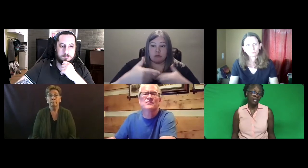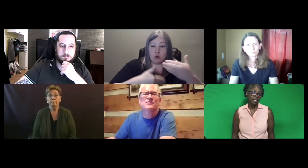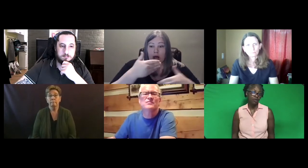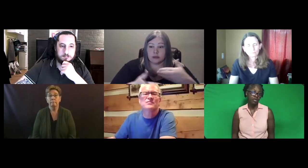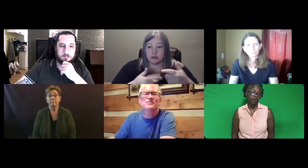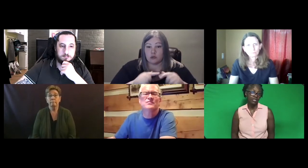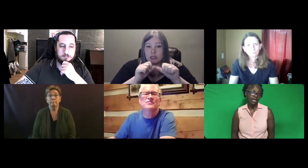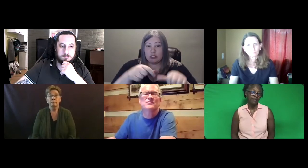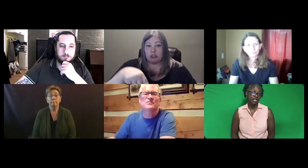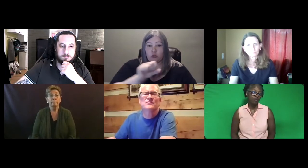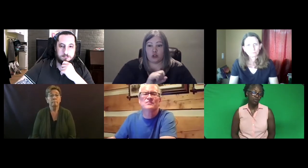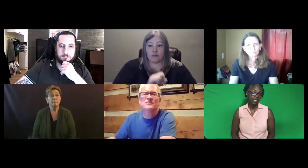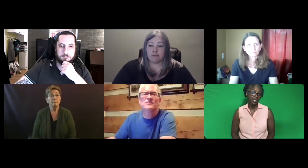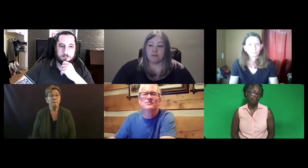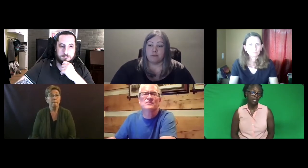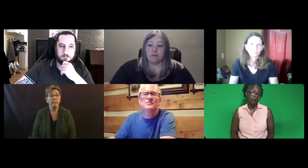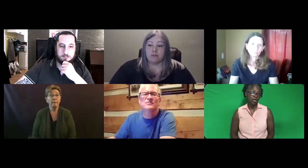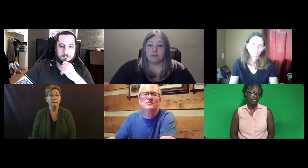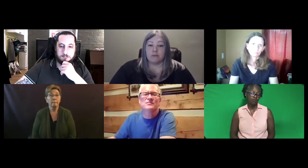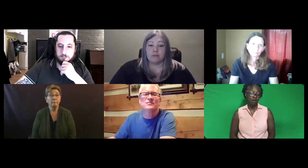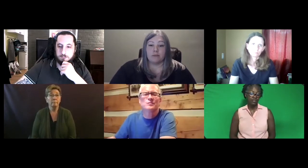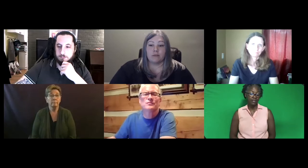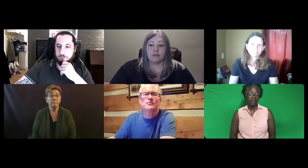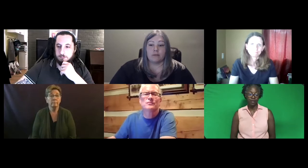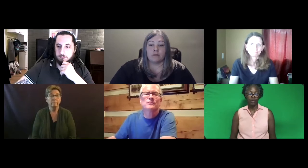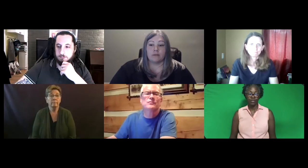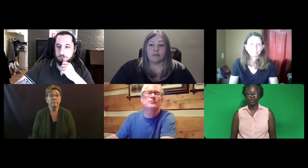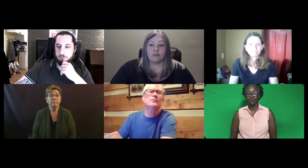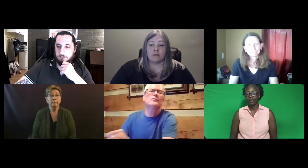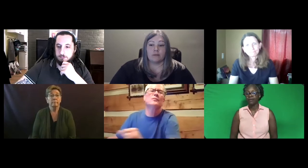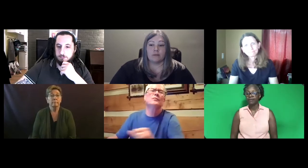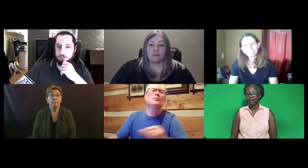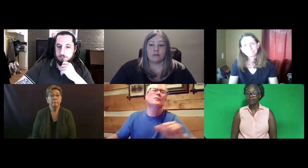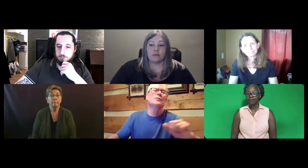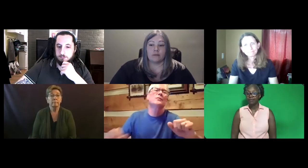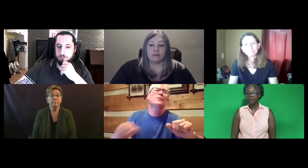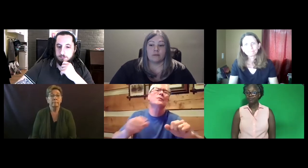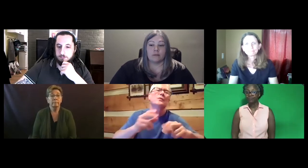It would be great to have the community be a part of this process and the work that you're doing.